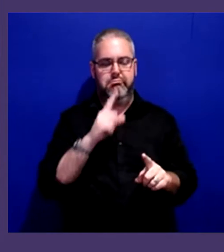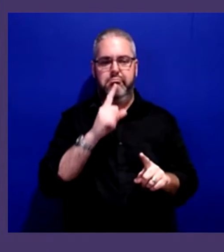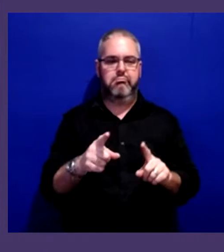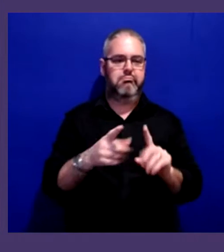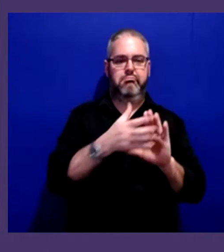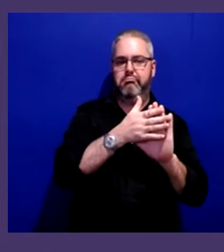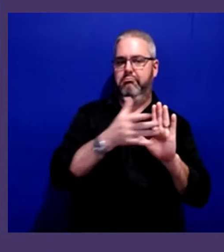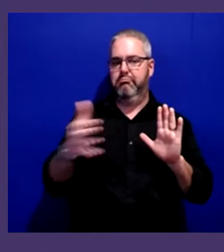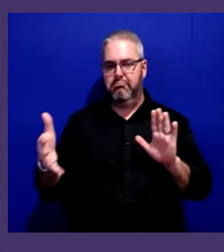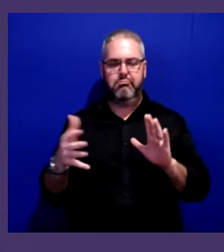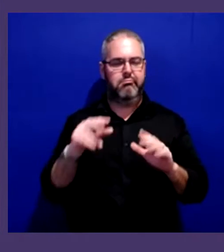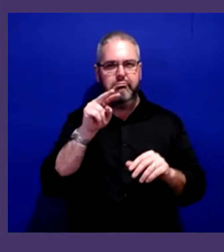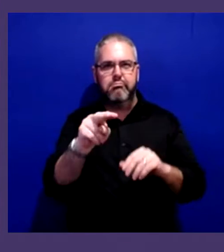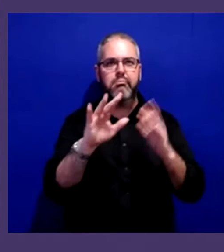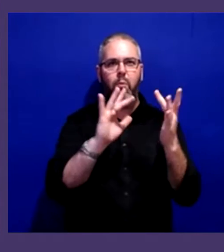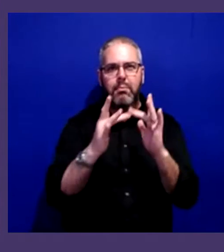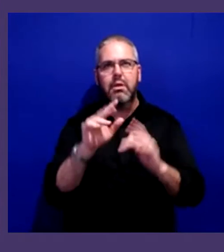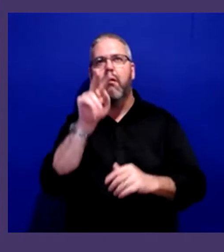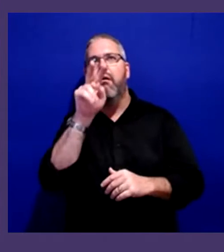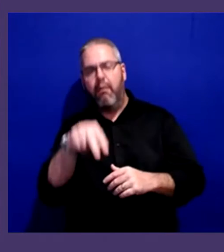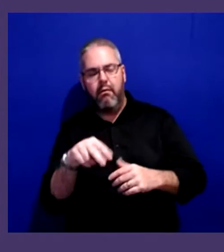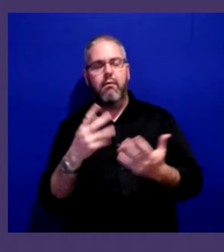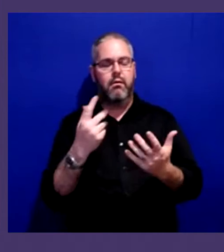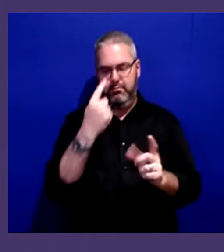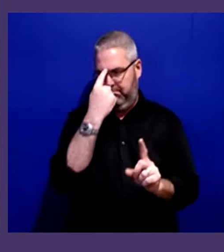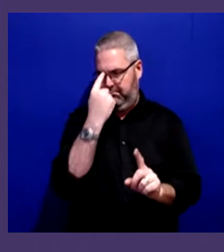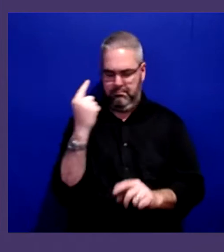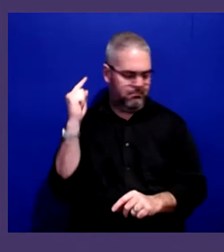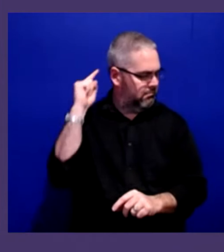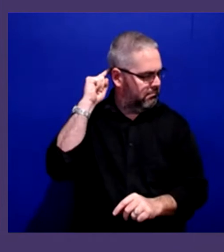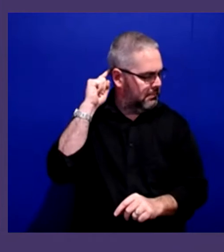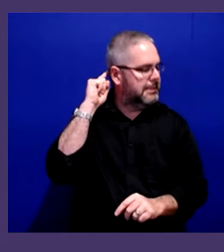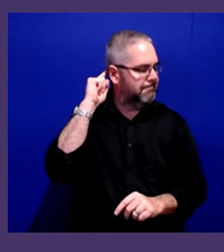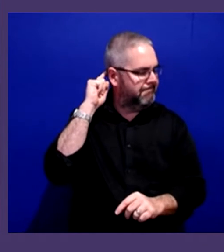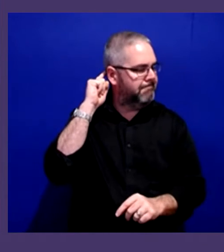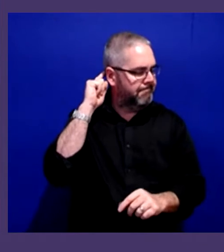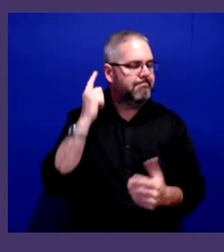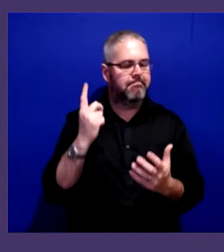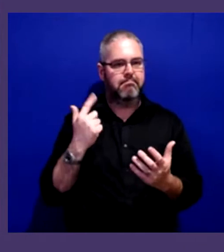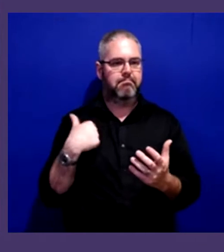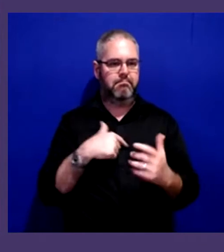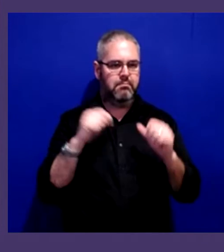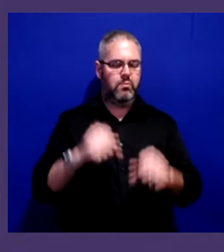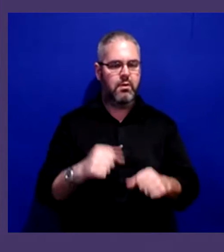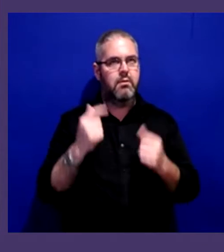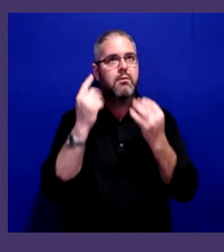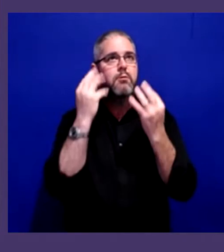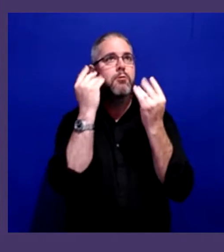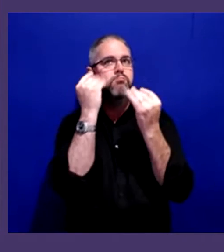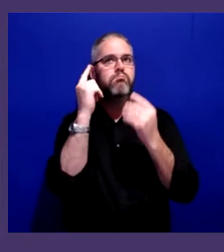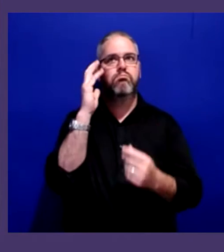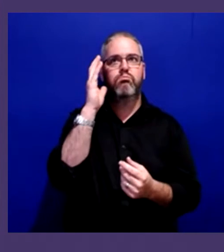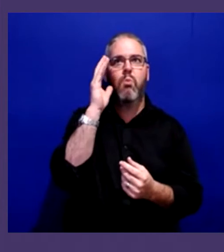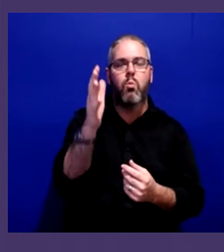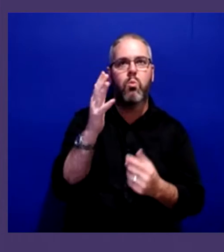With that in mind, we would hopefully be able to take that into account and do the design work